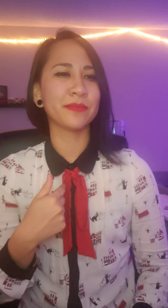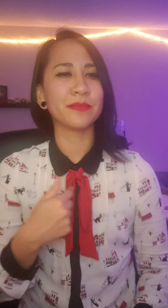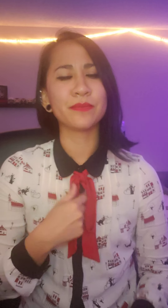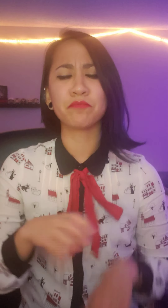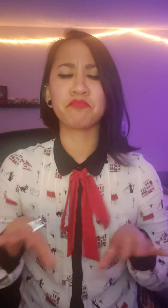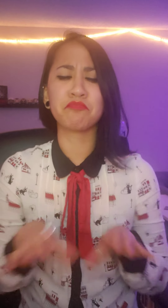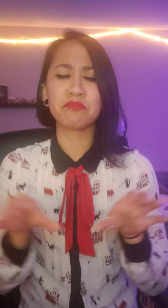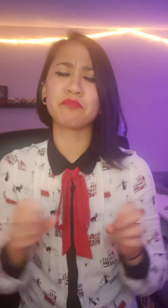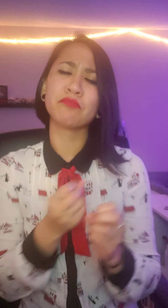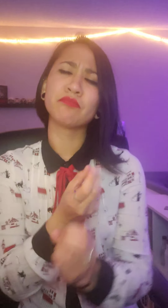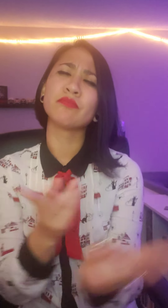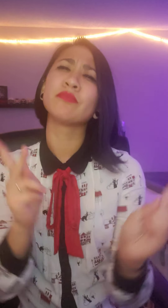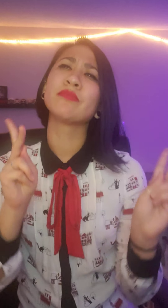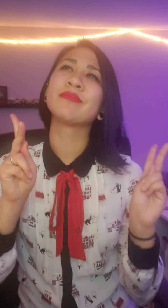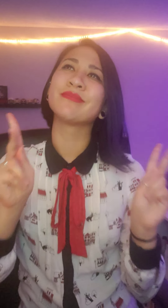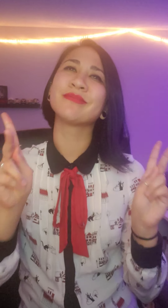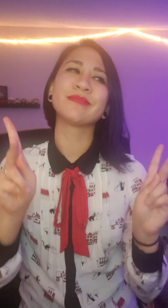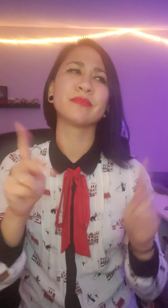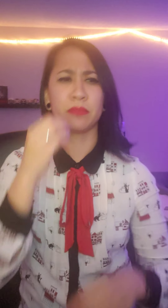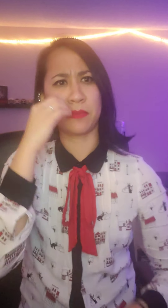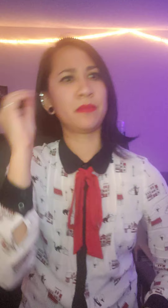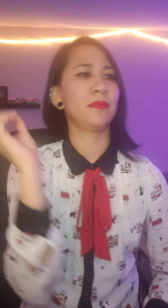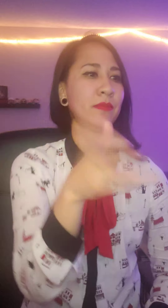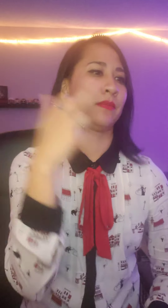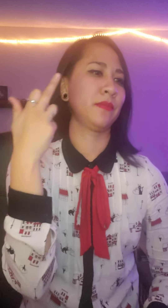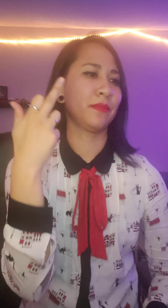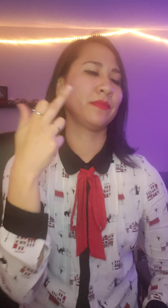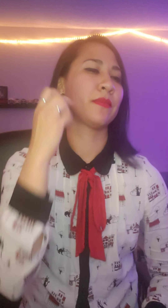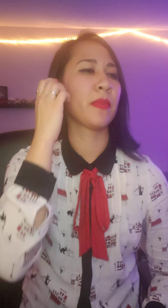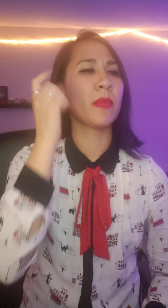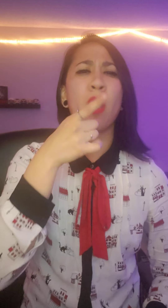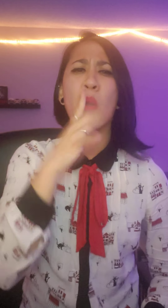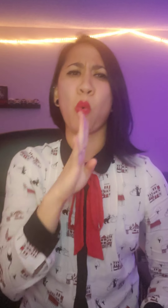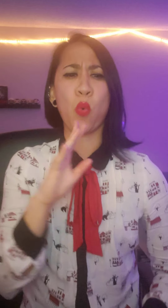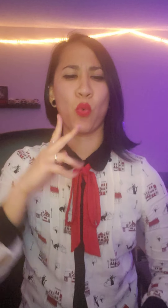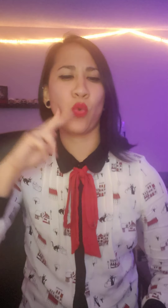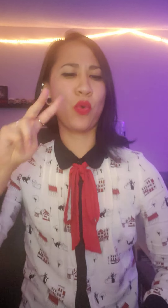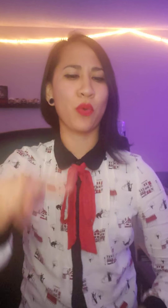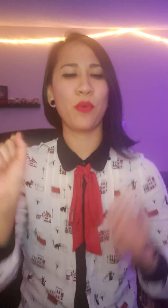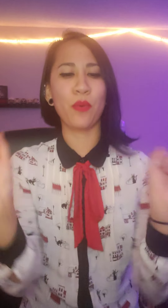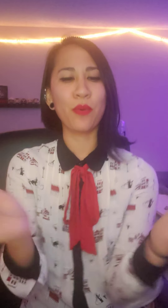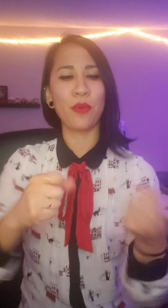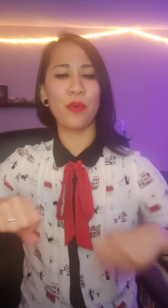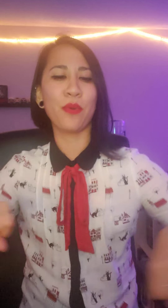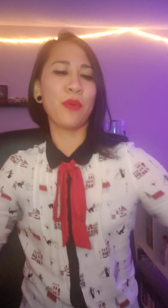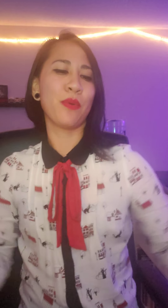We're doing fine, yeah I don't give a fuck! Oh my god, Becky, look at that a**